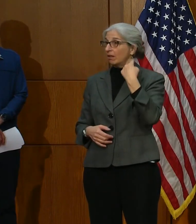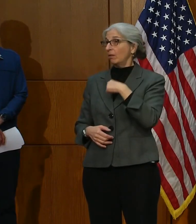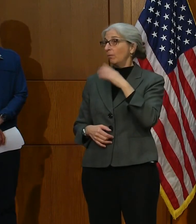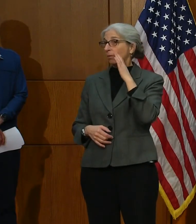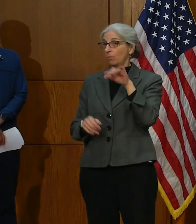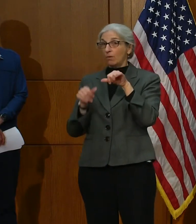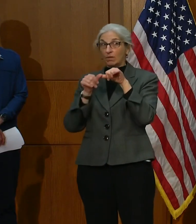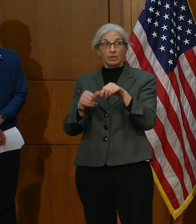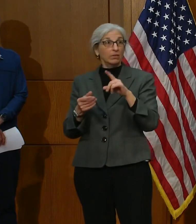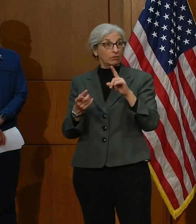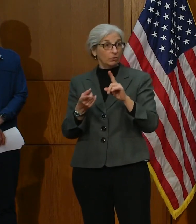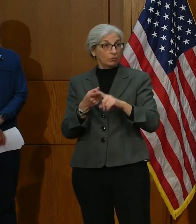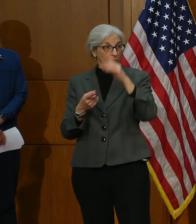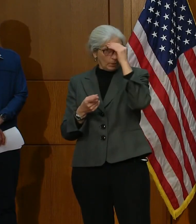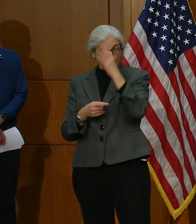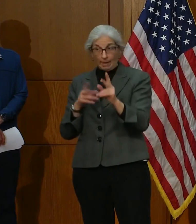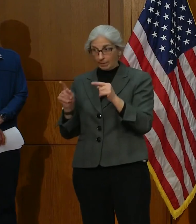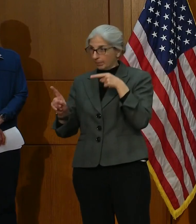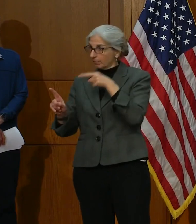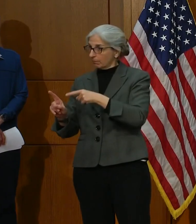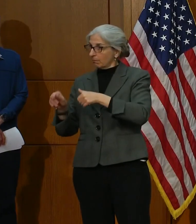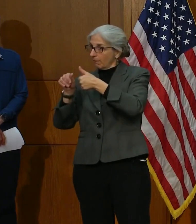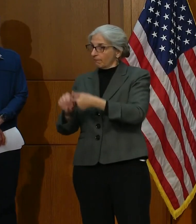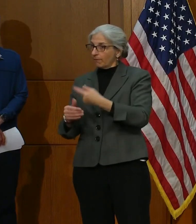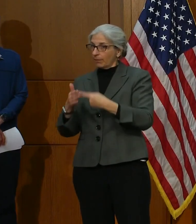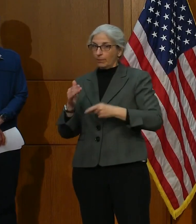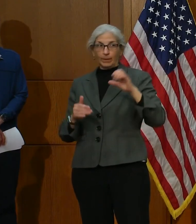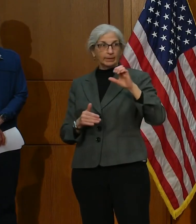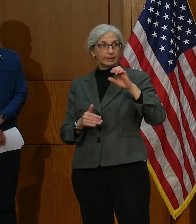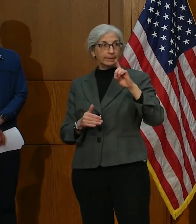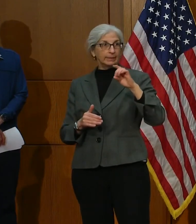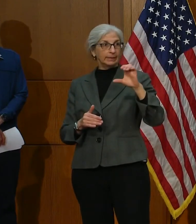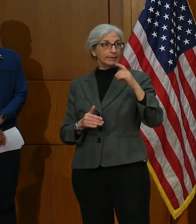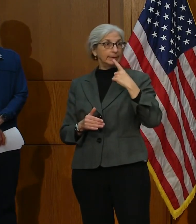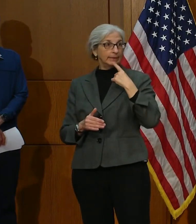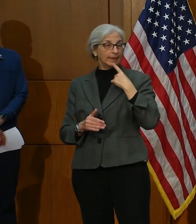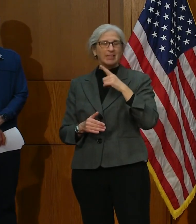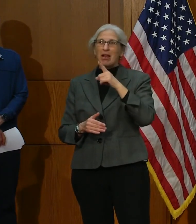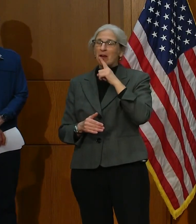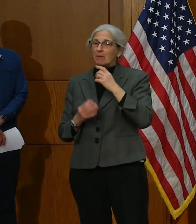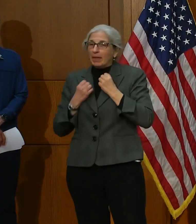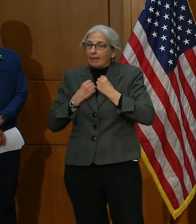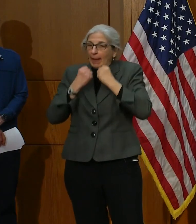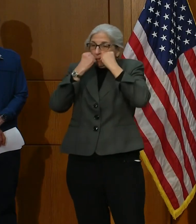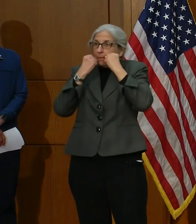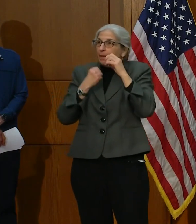GUIDANCE. WE THINK IT IS PRETTY CLEAR. EXPLICIT I THINK WE WILL CONTINUE TO THE POINT PEOPLE